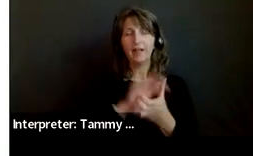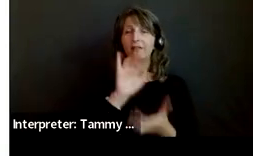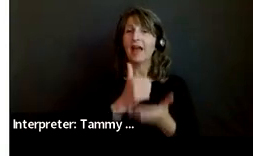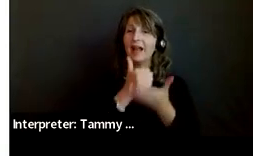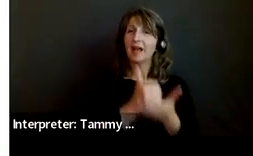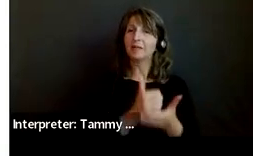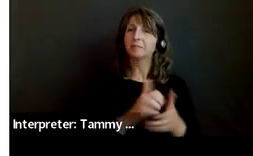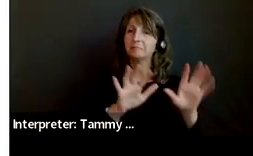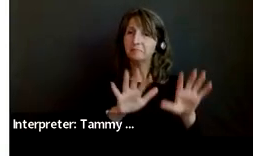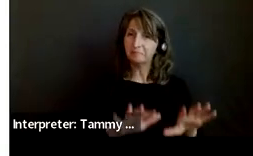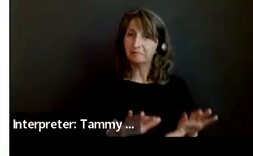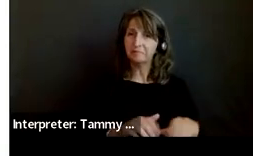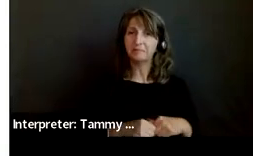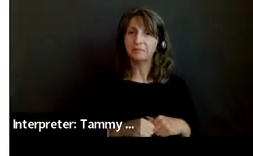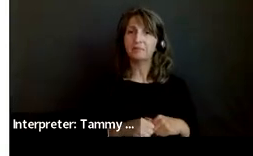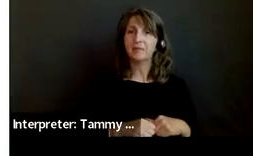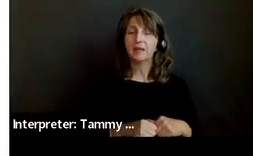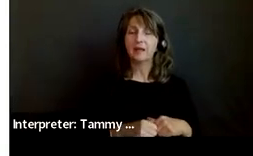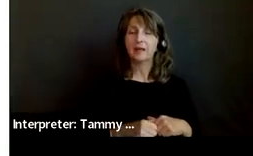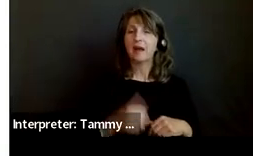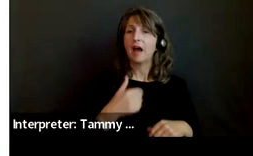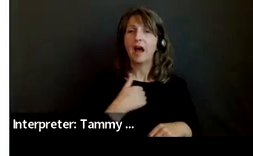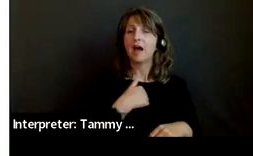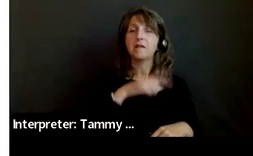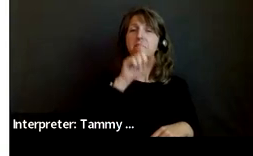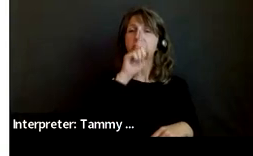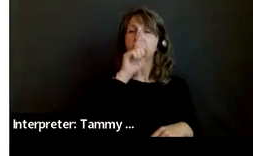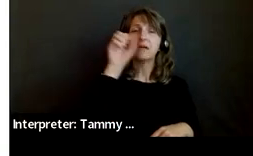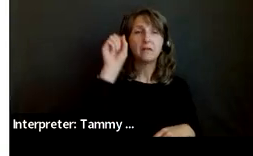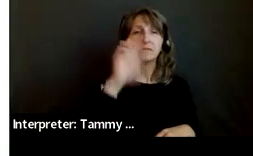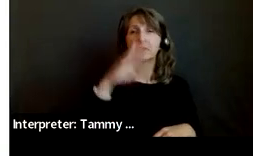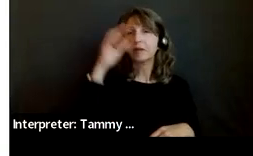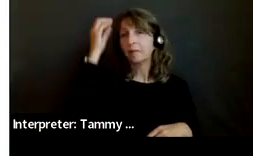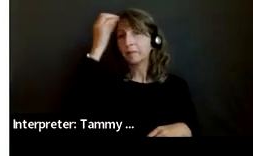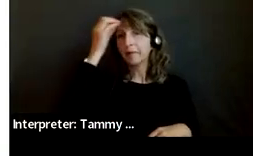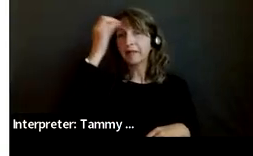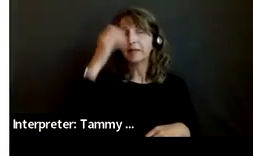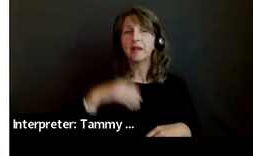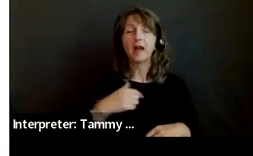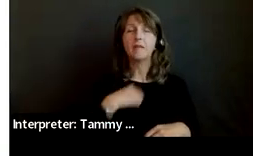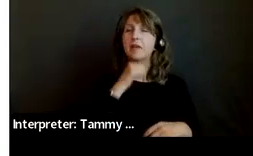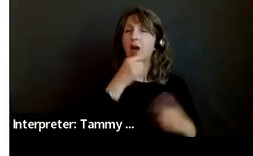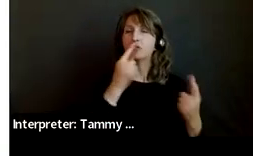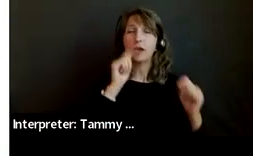We are not drawing our own conclusions. We are on the path with their client as they develop their own understanding.